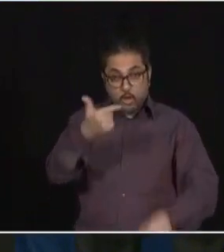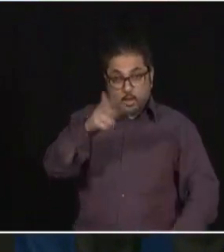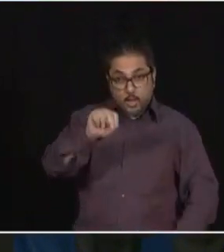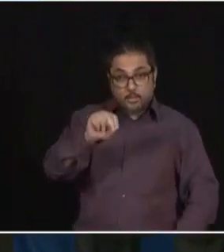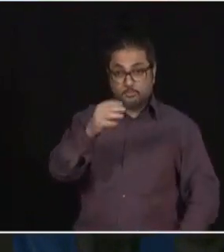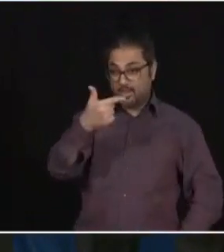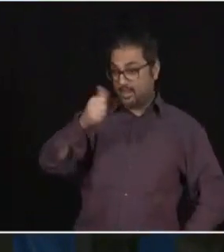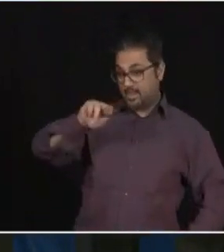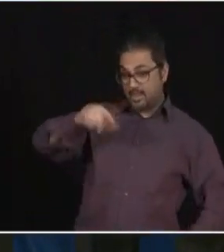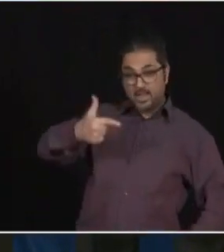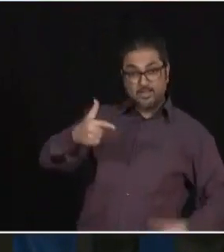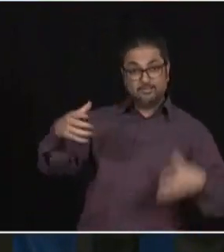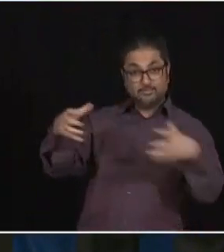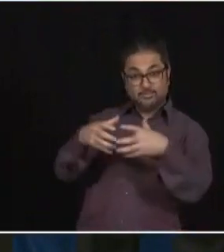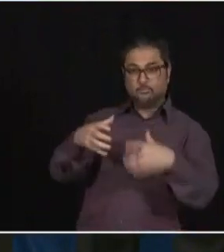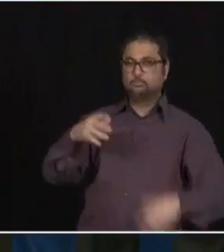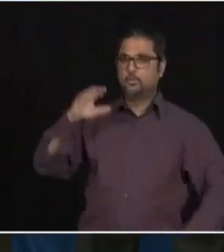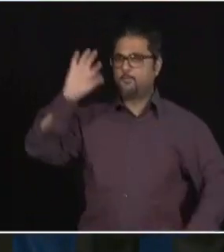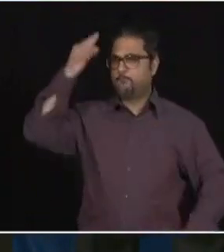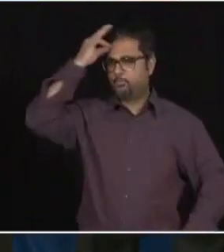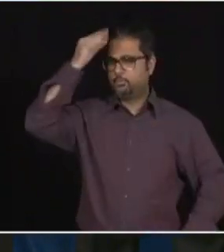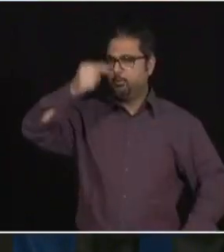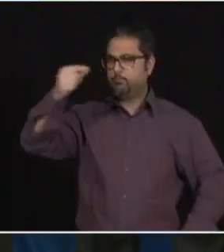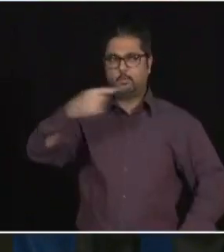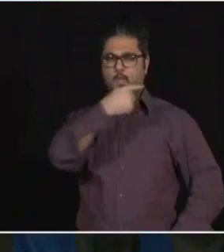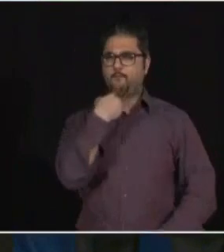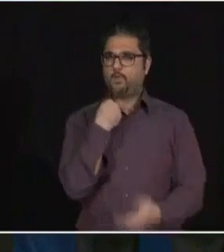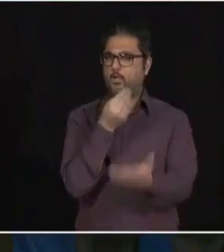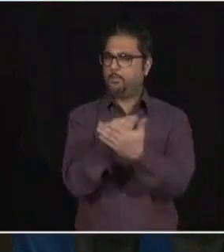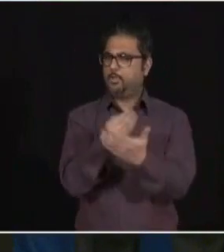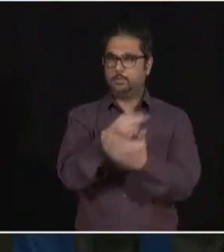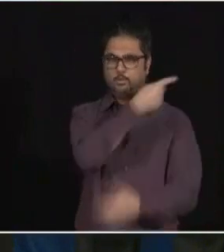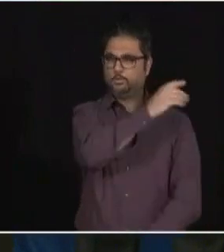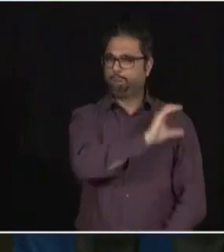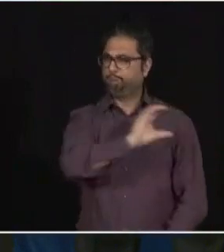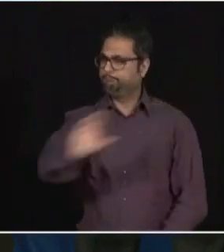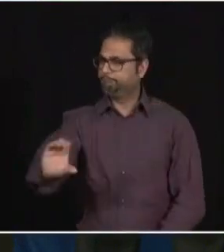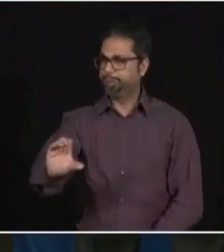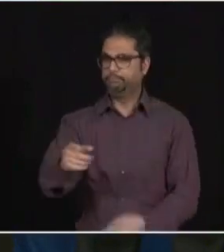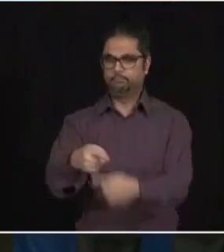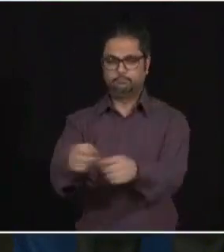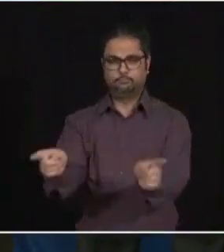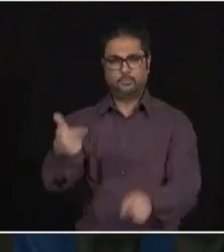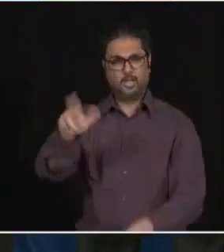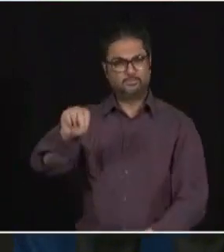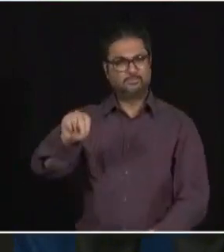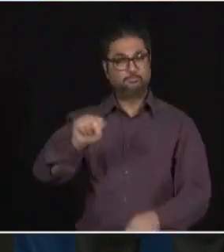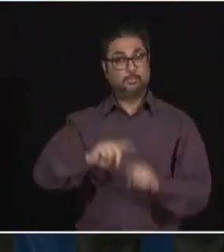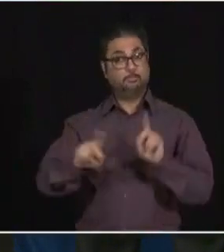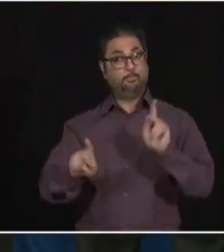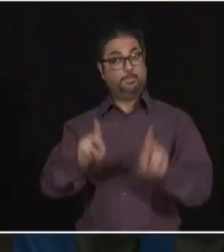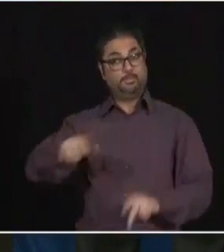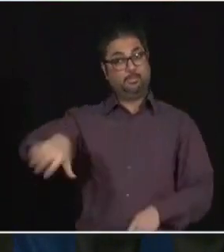The federal government has set aside hundreds of millions of dollars to buy back illegally purchased guns from legal licensed gun